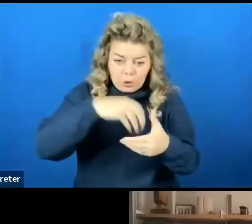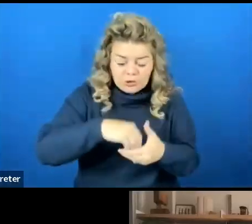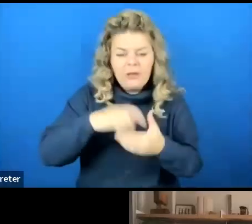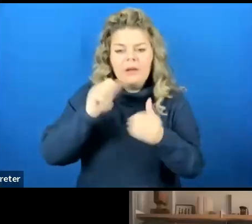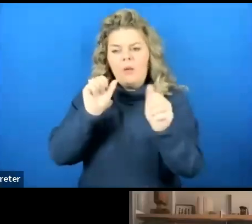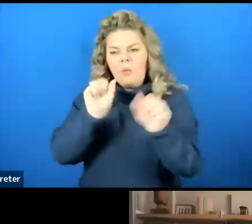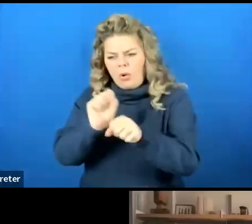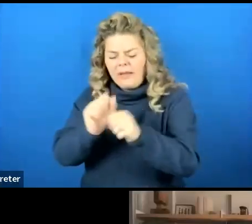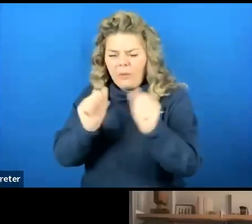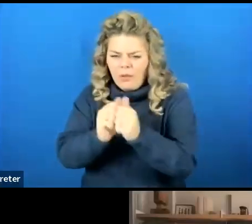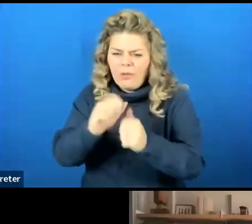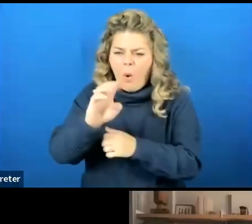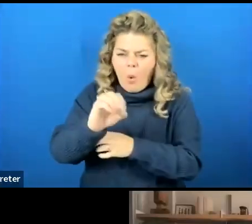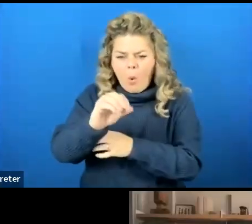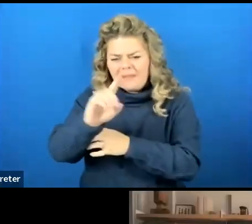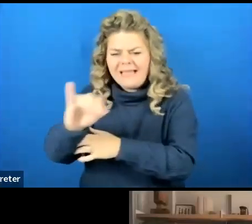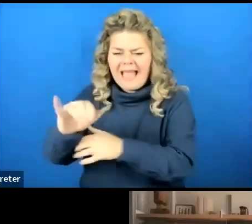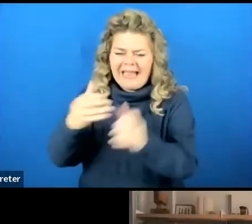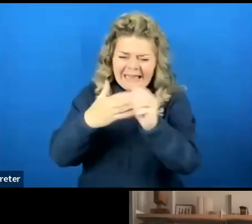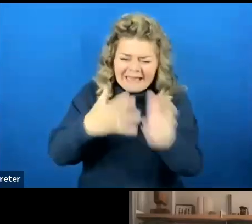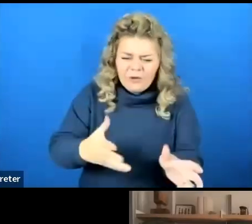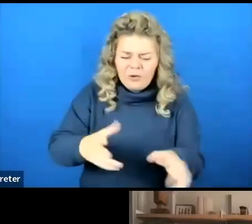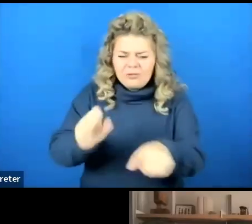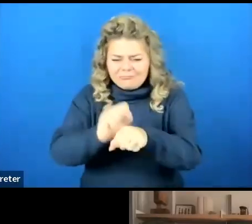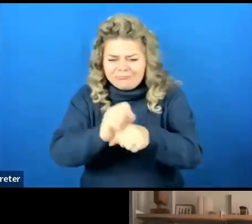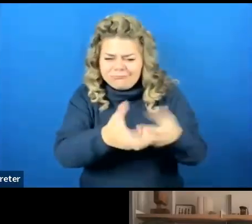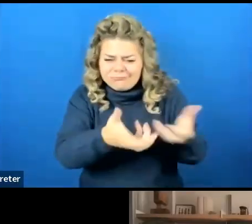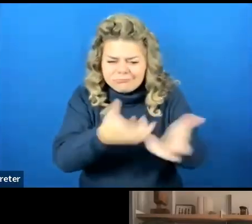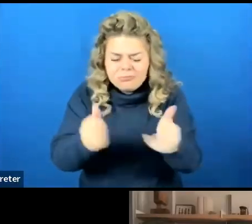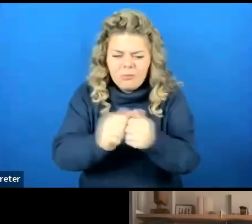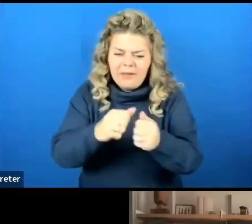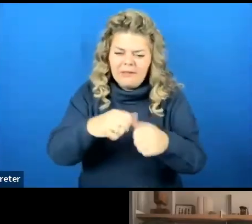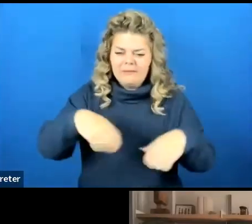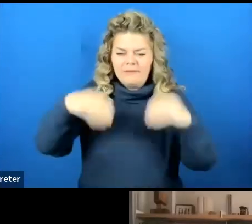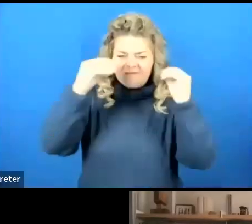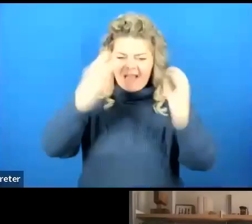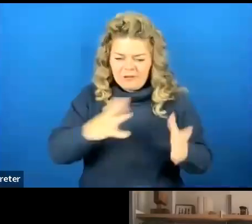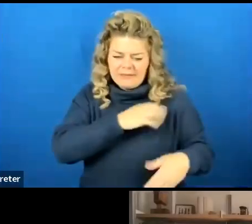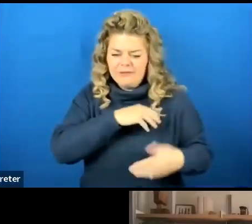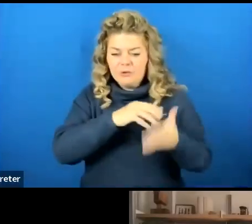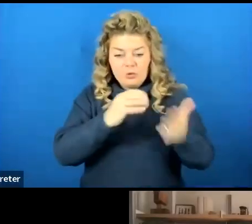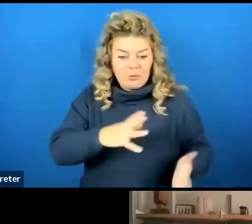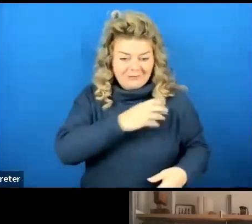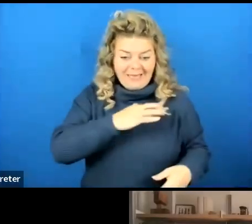and staff on initiatives for students, faculty and staff. She also fosters collaborations